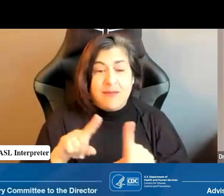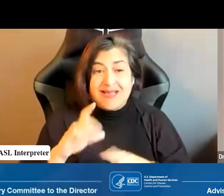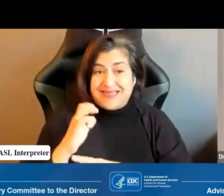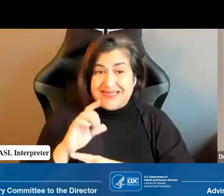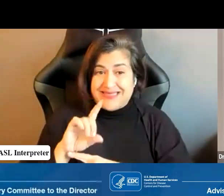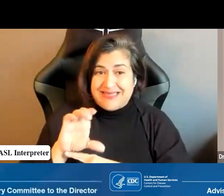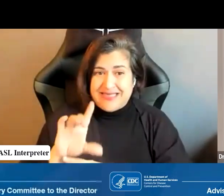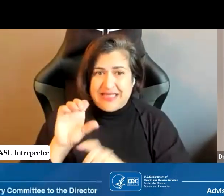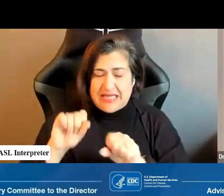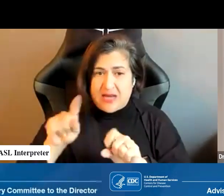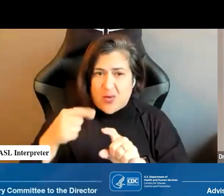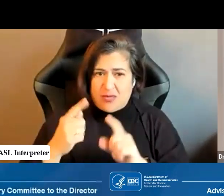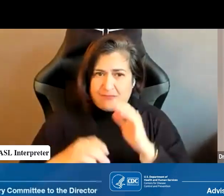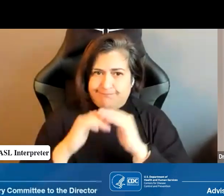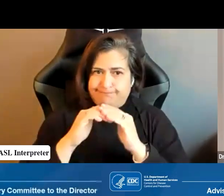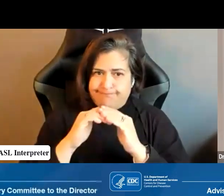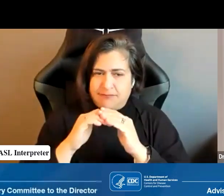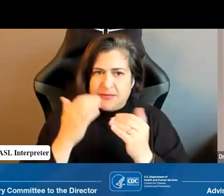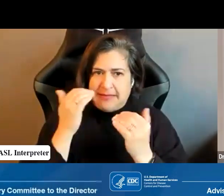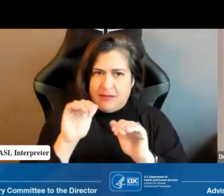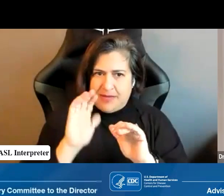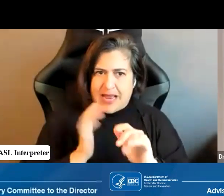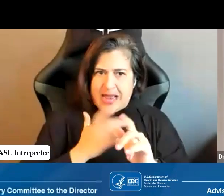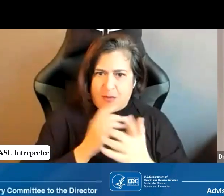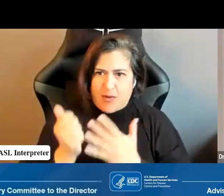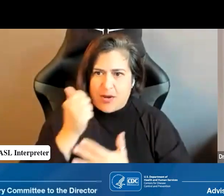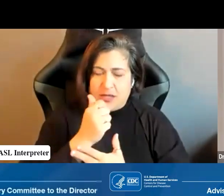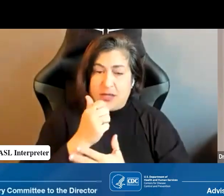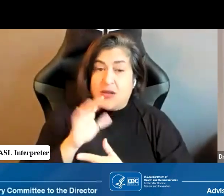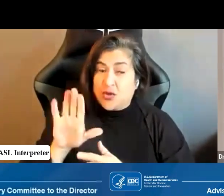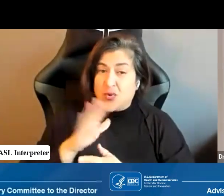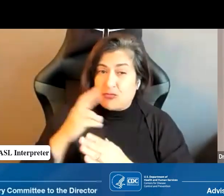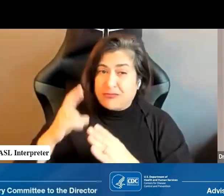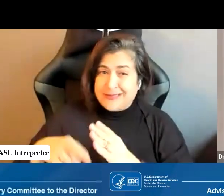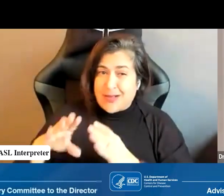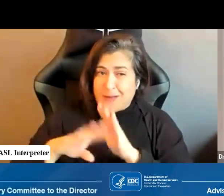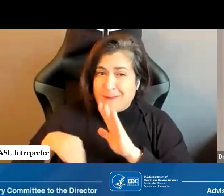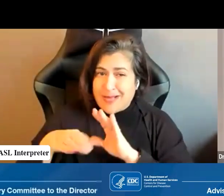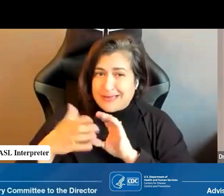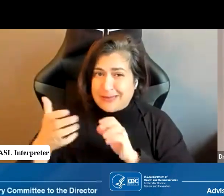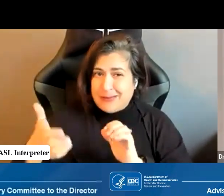On your results-based partnership, there are a couple of areas that I would highlight,